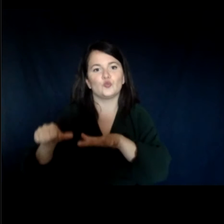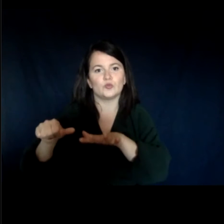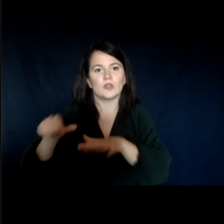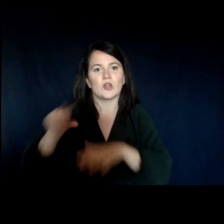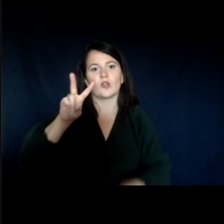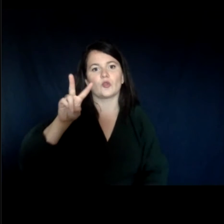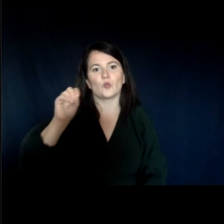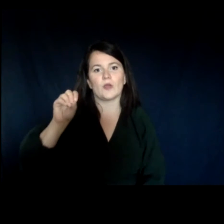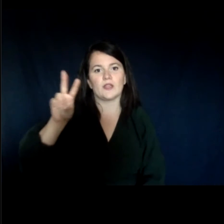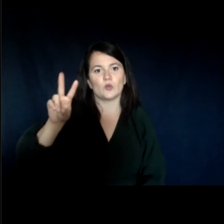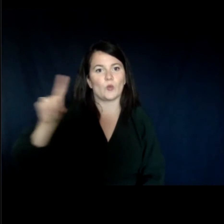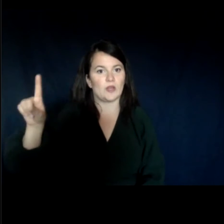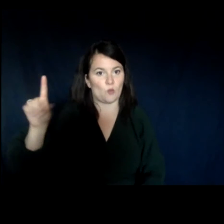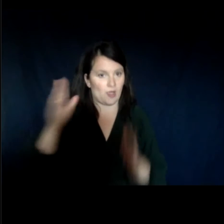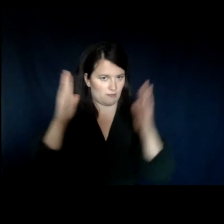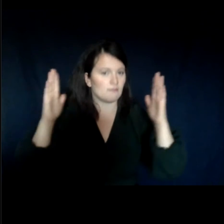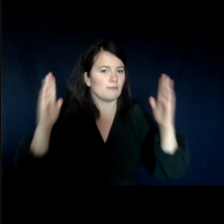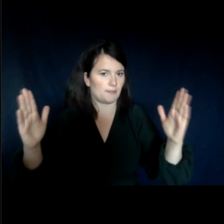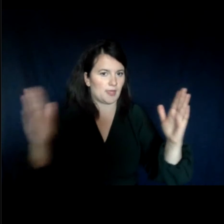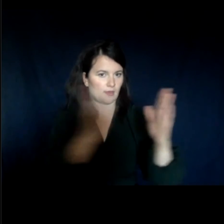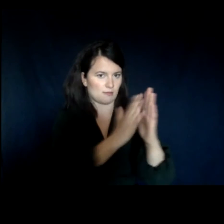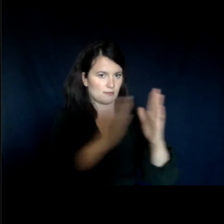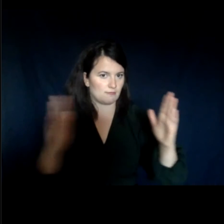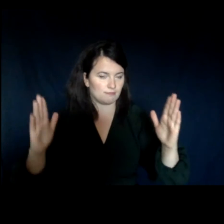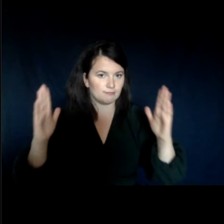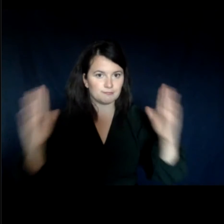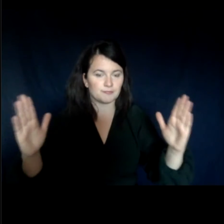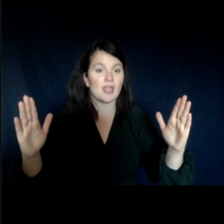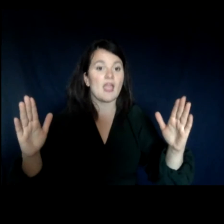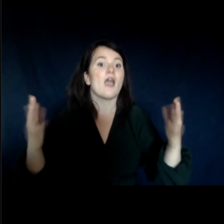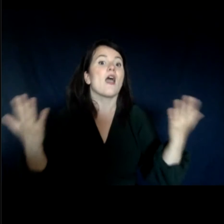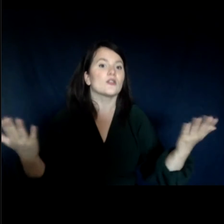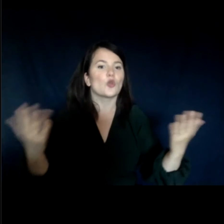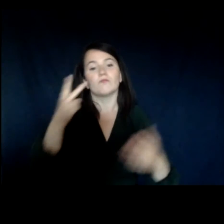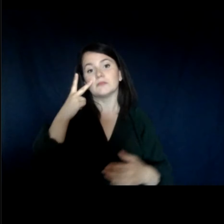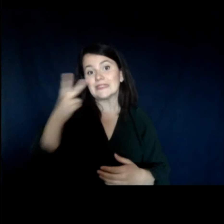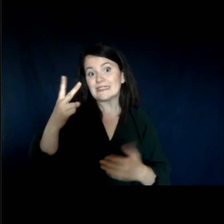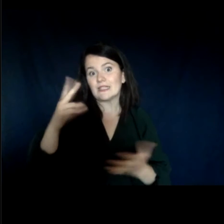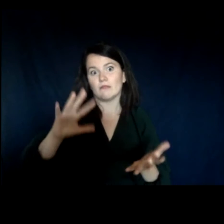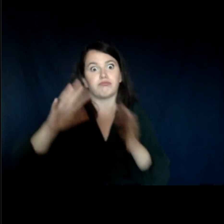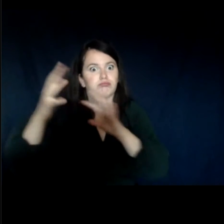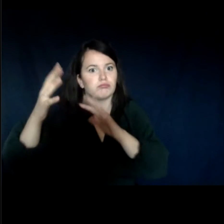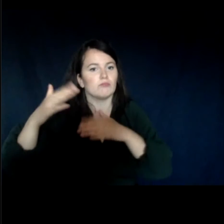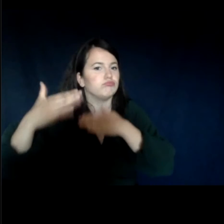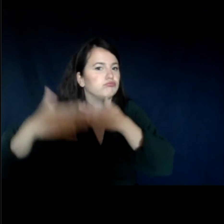So, taking into account that this unexpected situation...